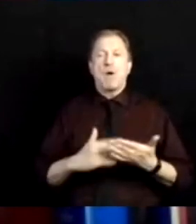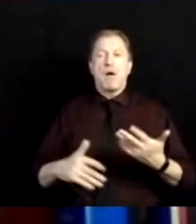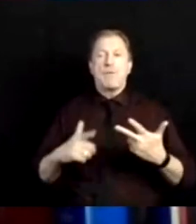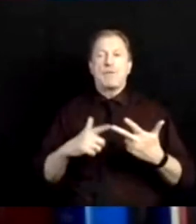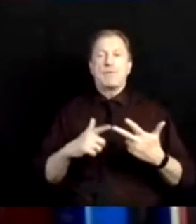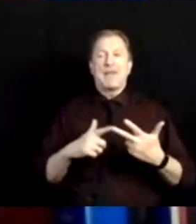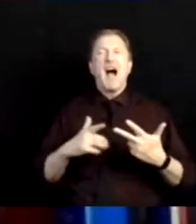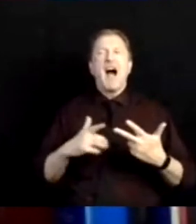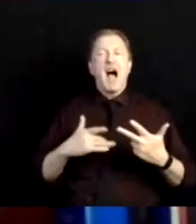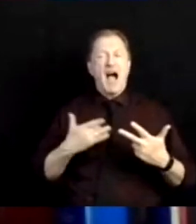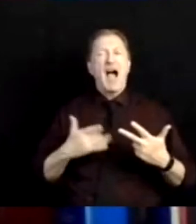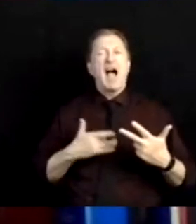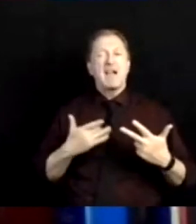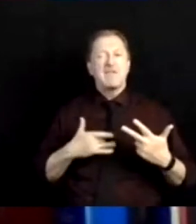I EXPECT THAT WE WILL MOVE INTO PHASE THREE FOR MOST OF THE